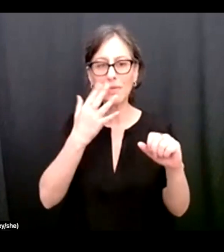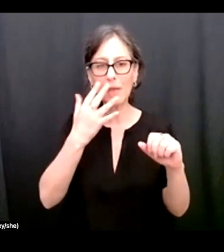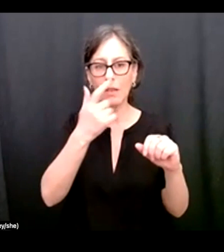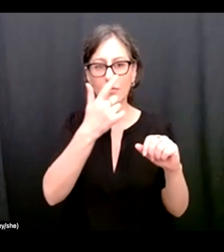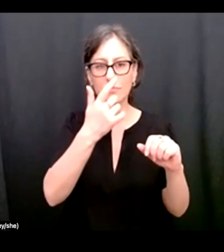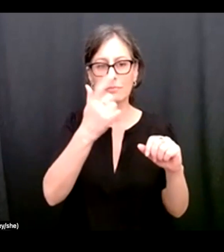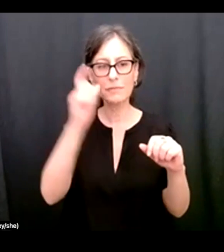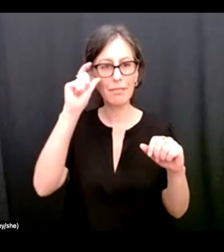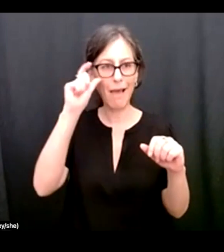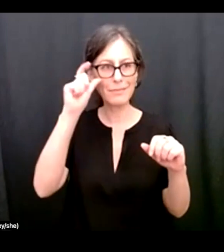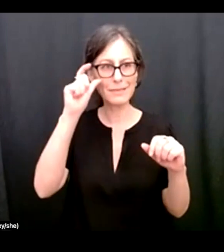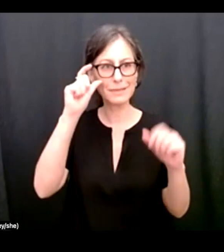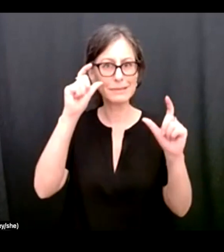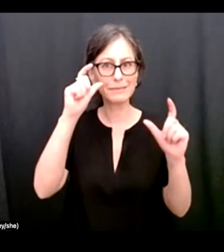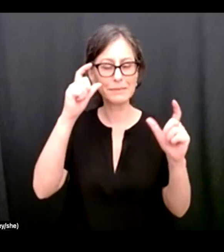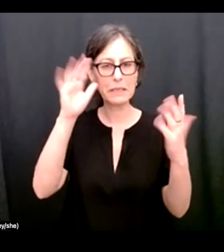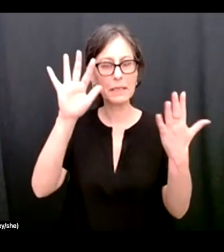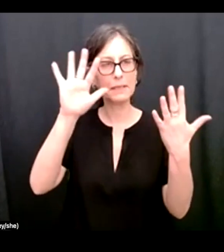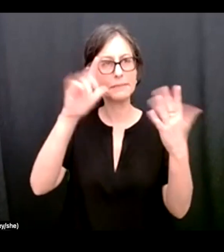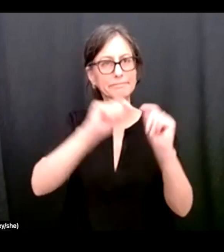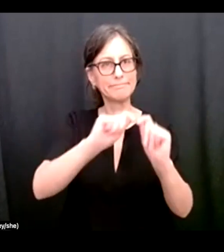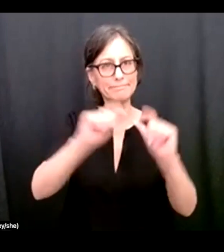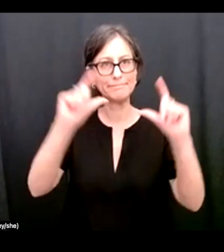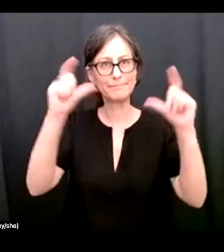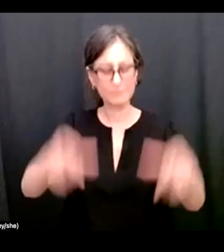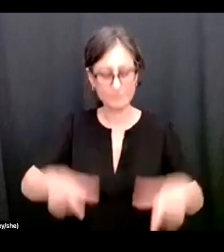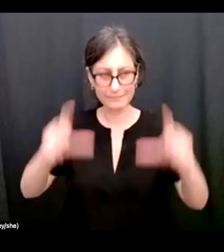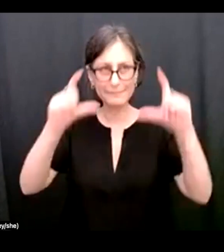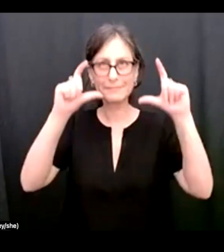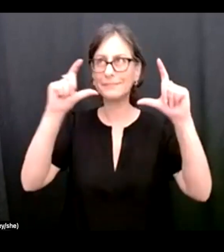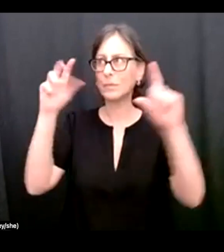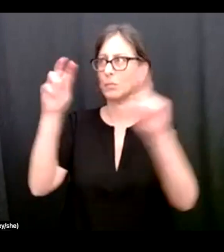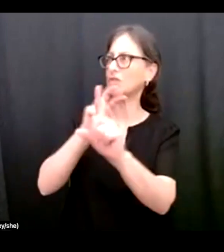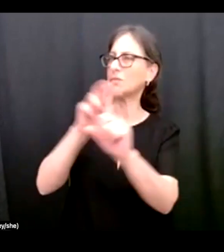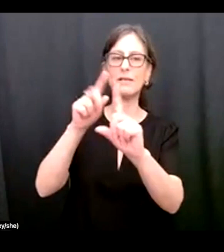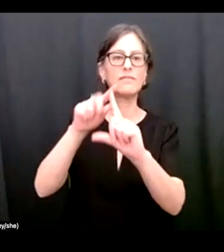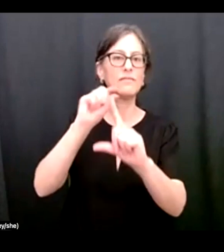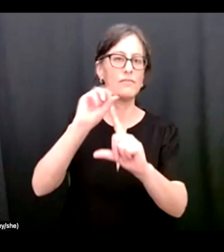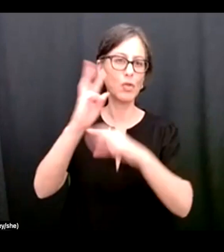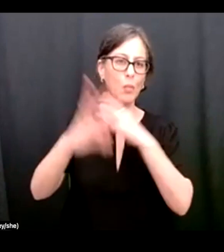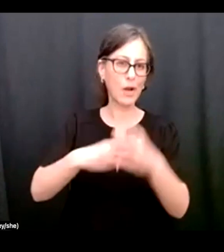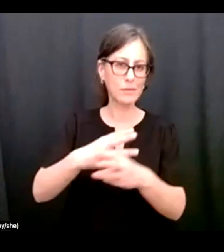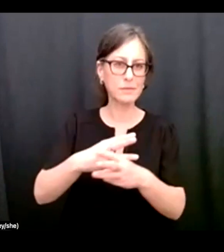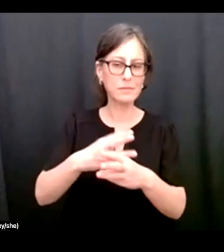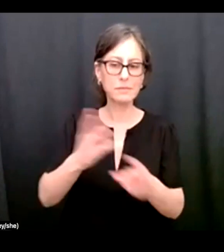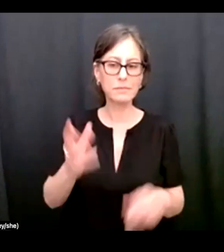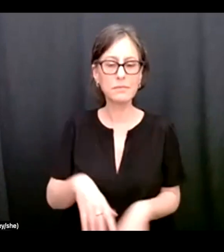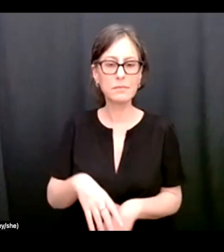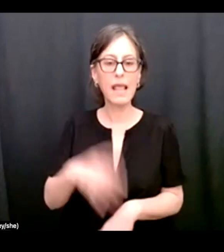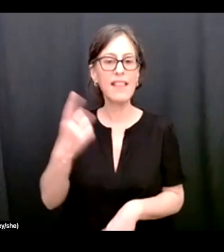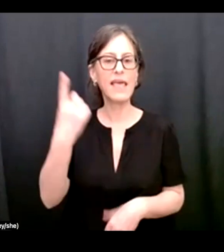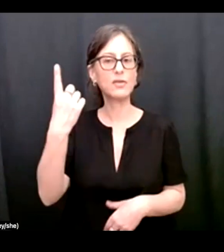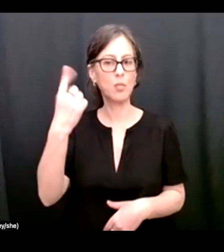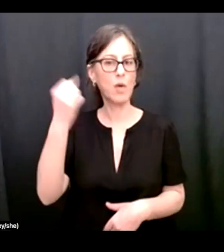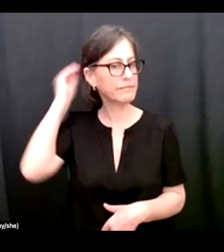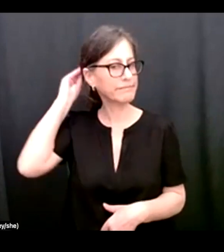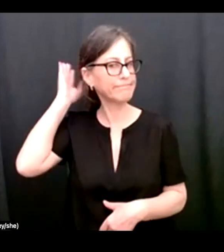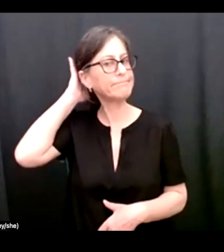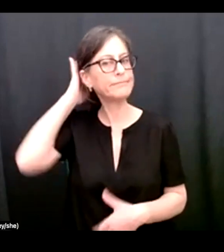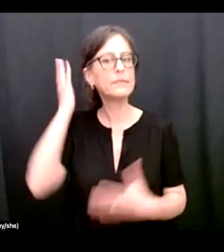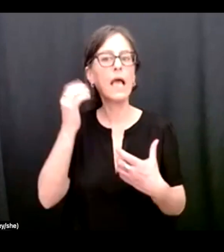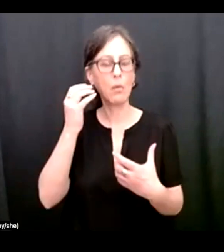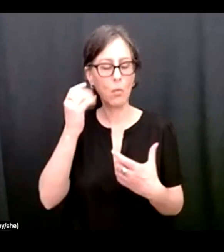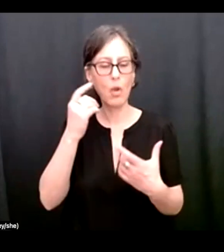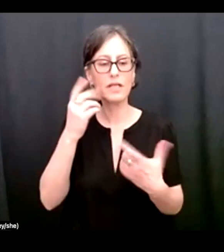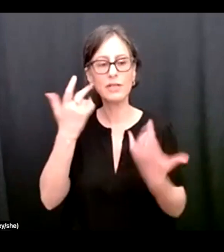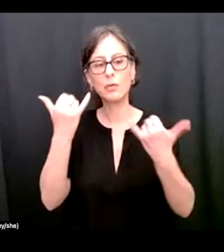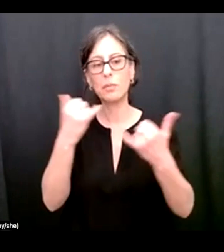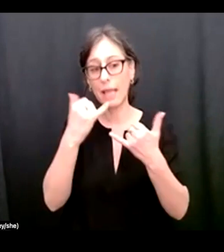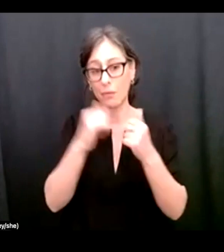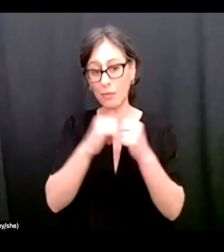And so, so yeah, so that's one of the takeaways I wanted to play with, which is kind of